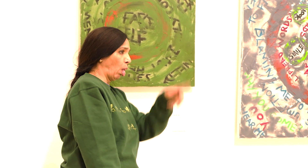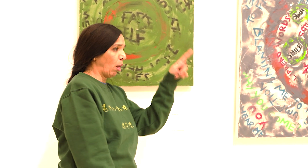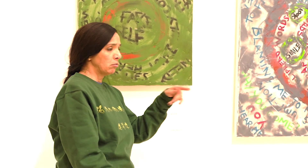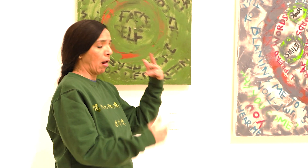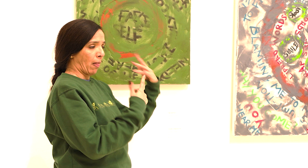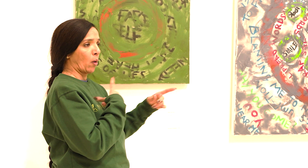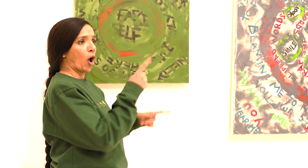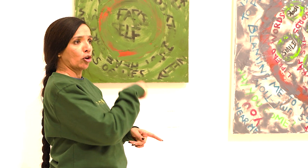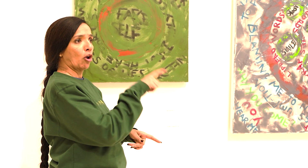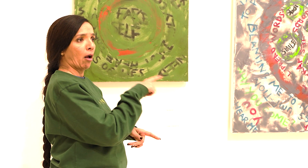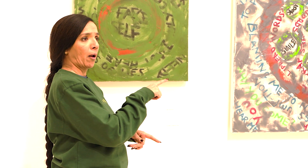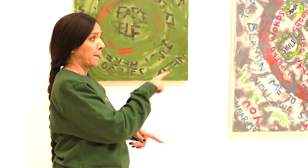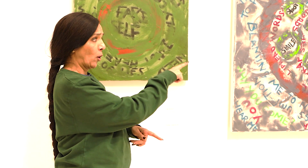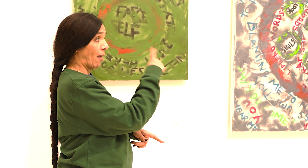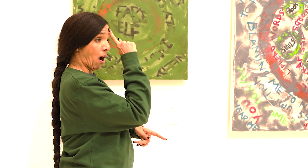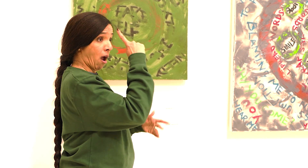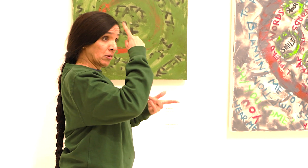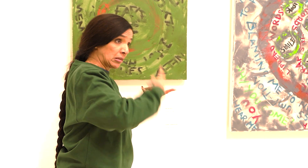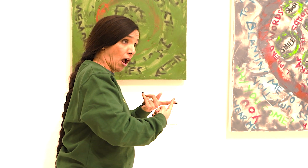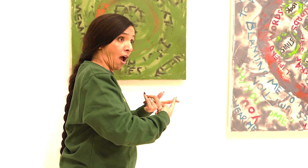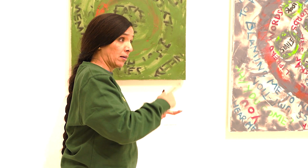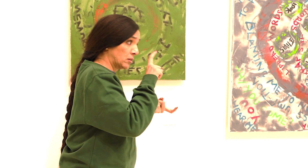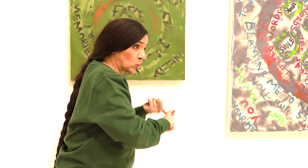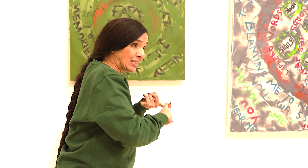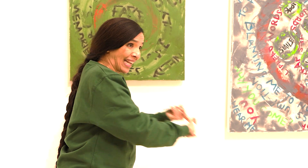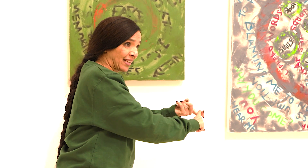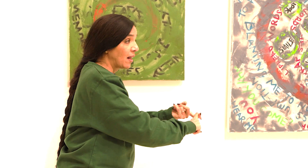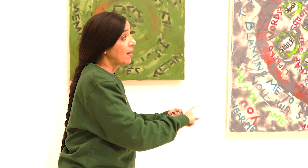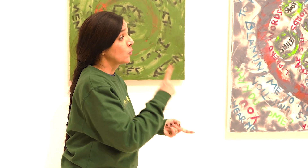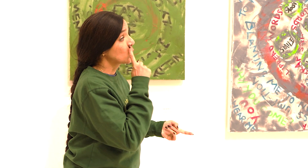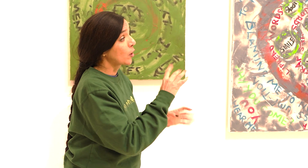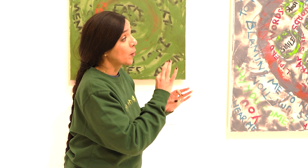with no clear direction and just repeated themes and being stuck.